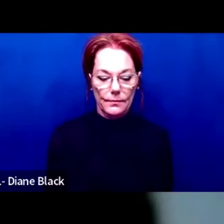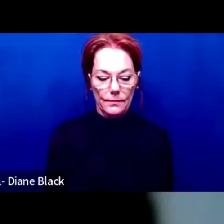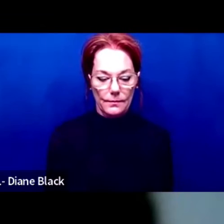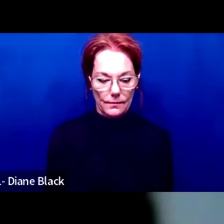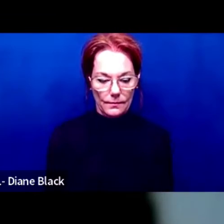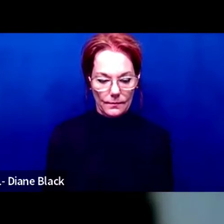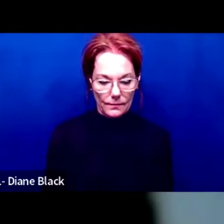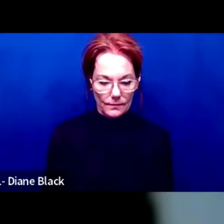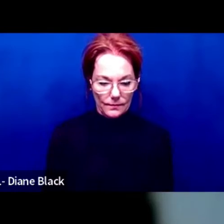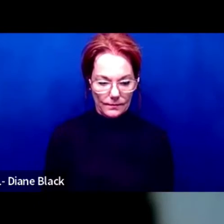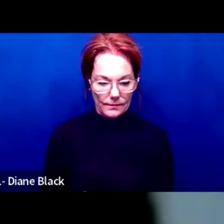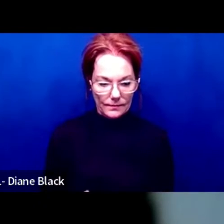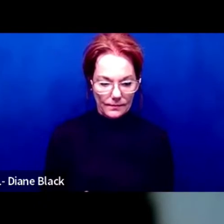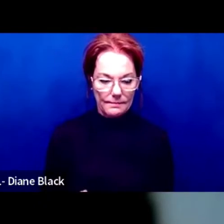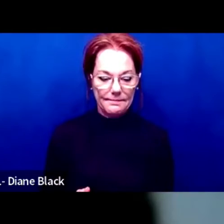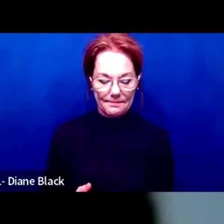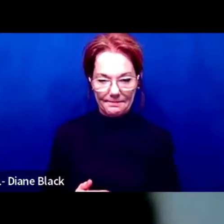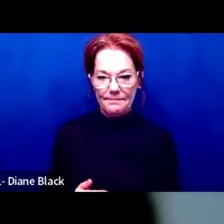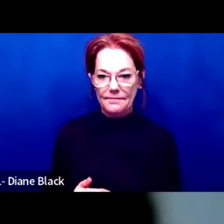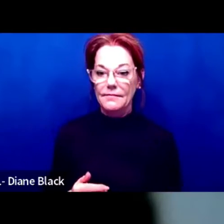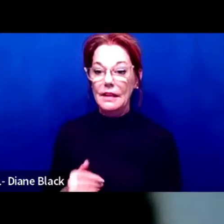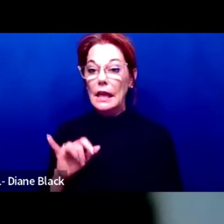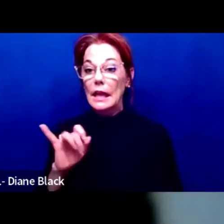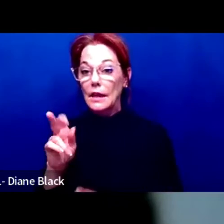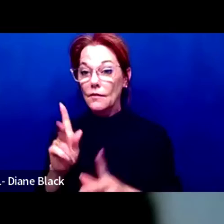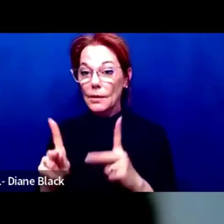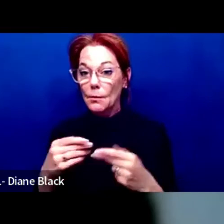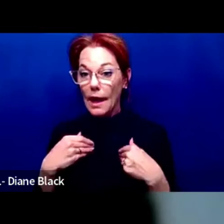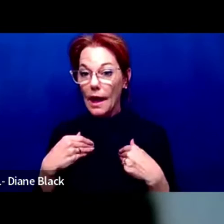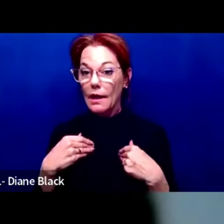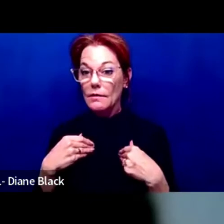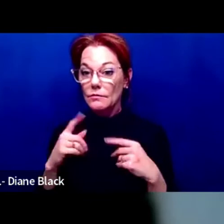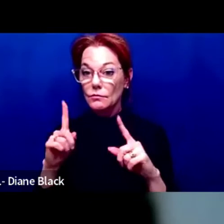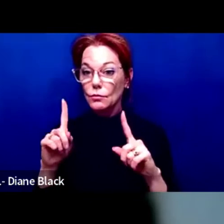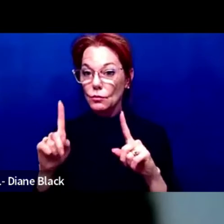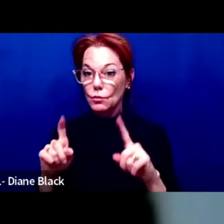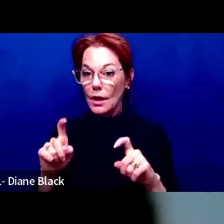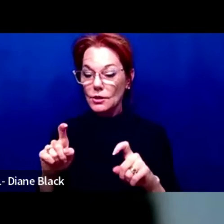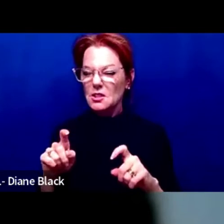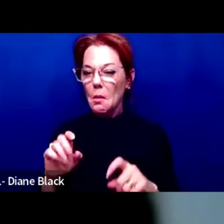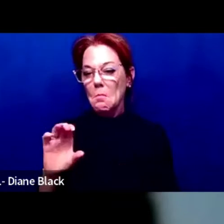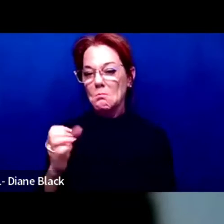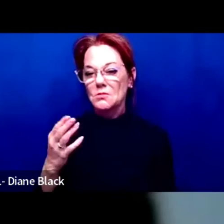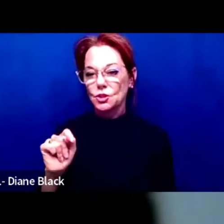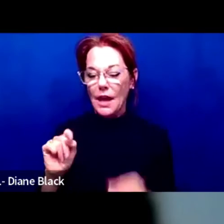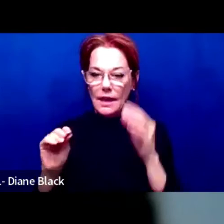So if folks have additional questions, you can put them in the chat. In the meantime, I think I have a couple more